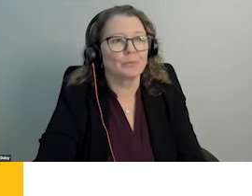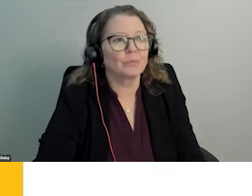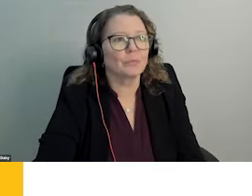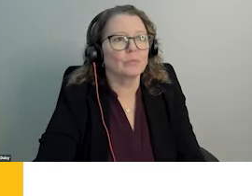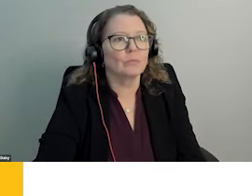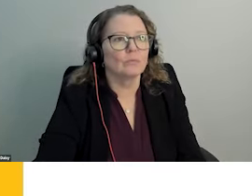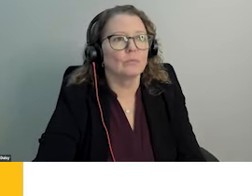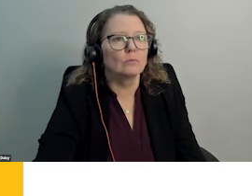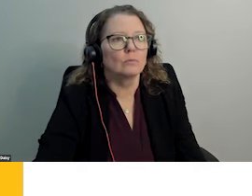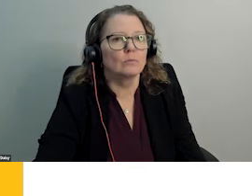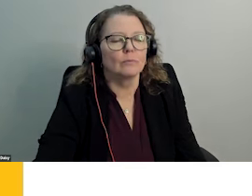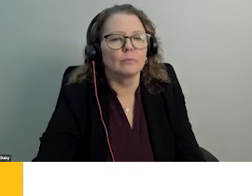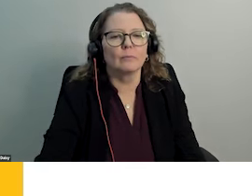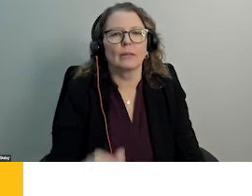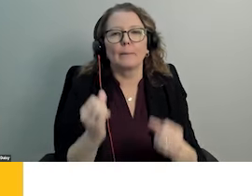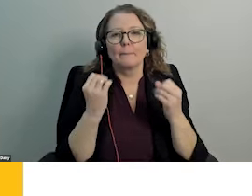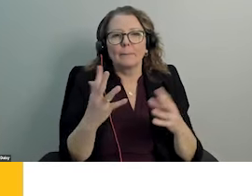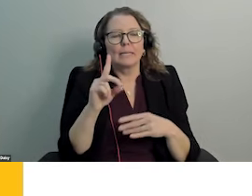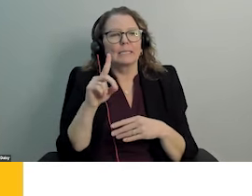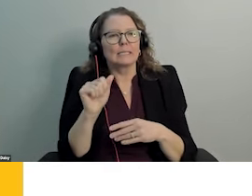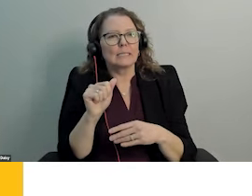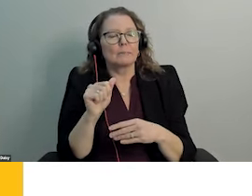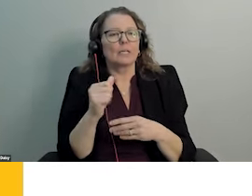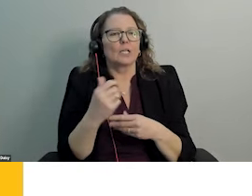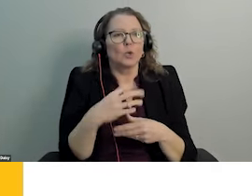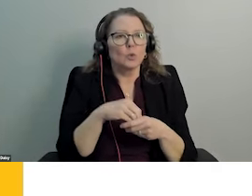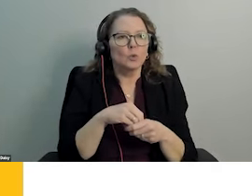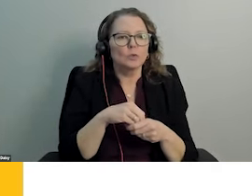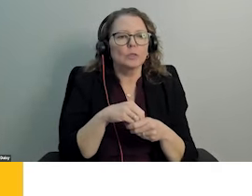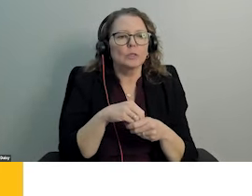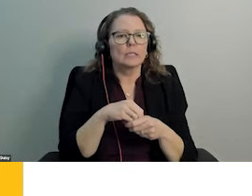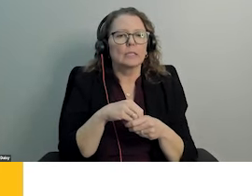And a lot of disability inclusion and accessibility really works